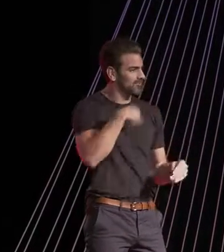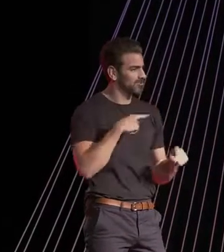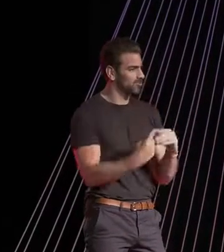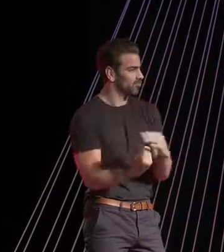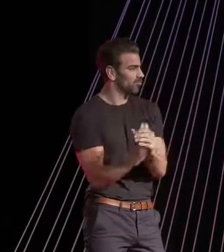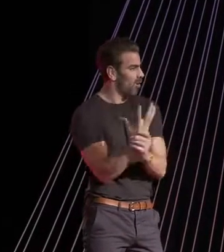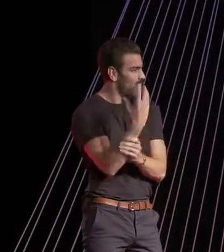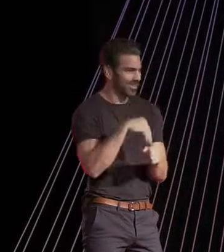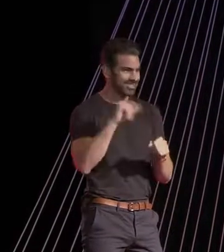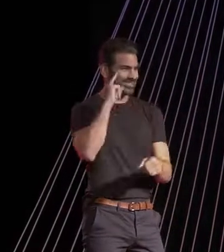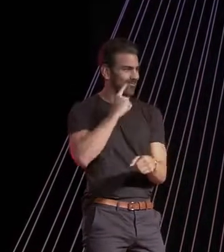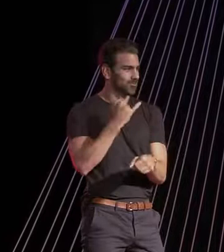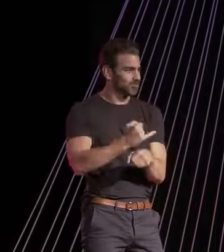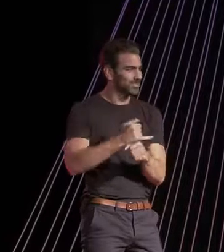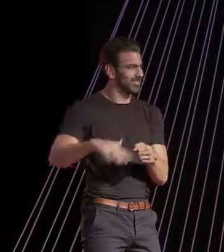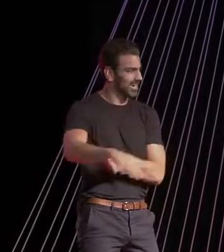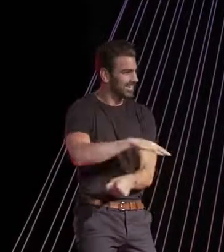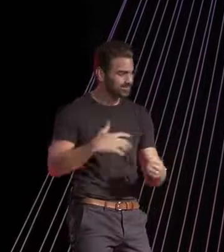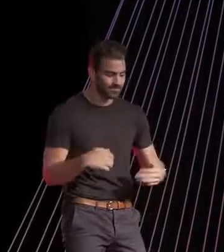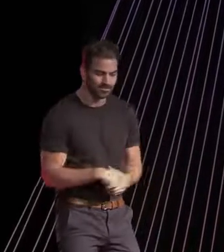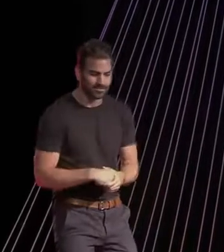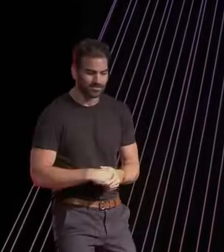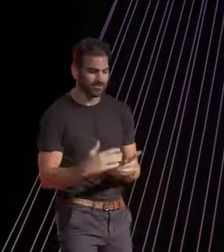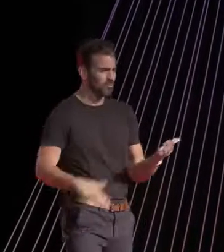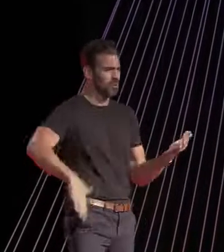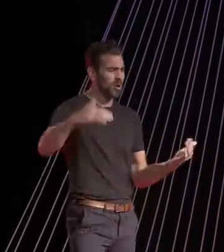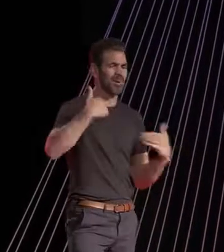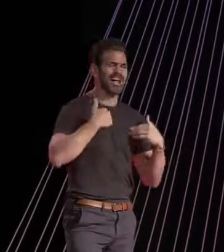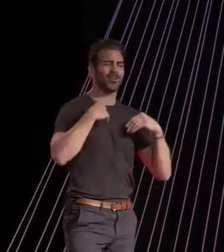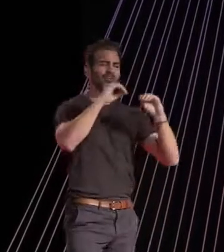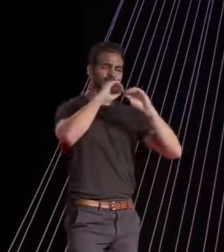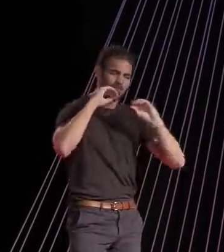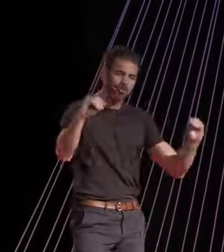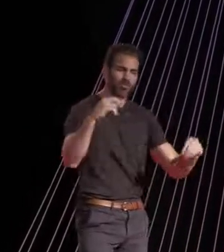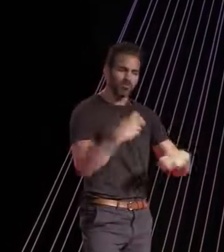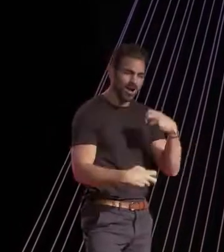so i was still in my perfect world i was in an environment where i could grow and where